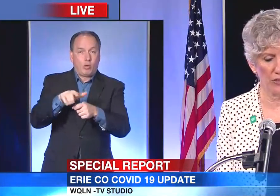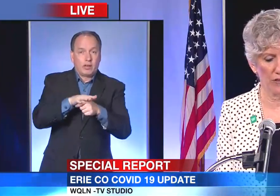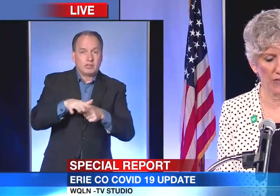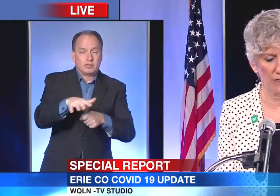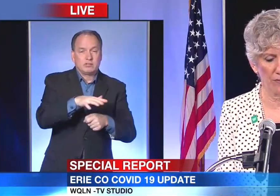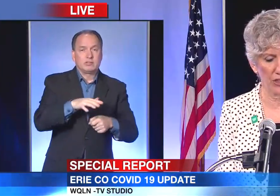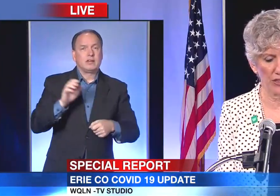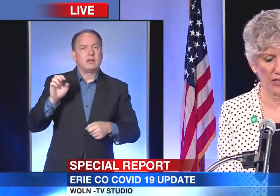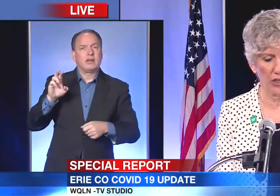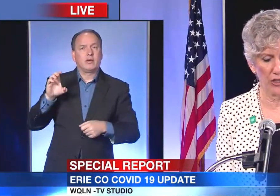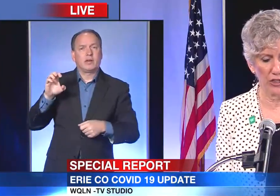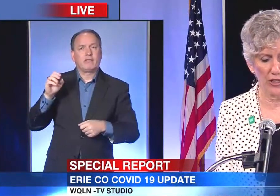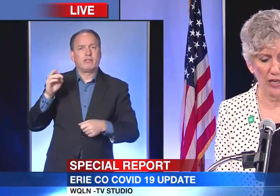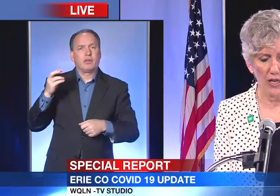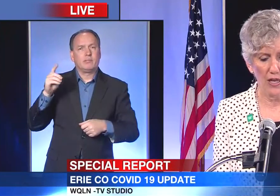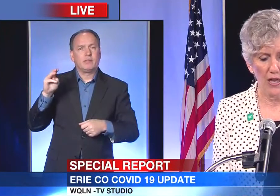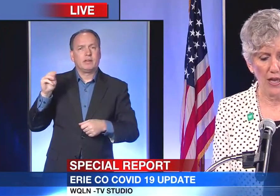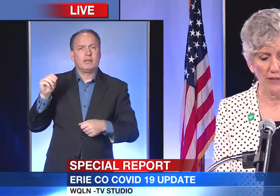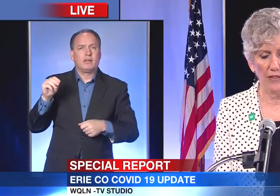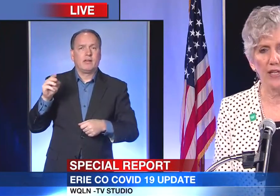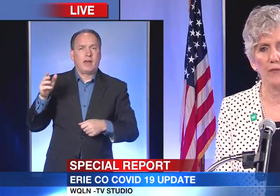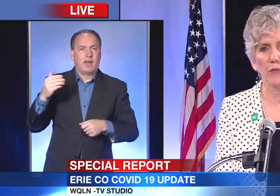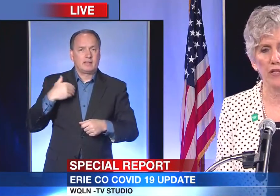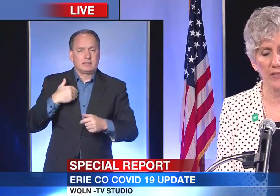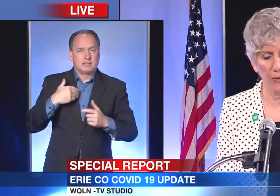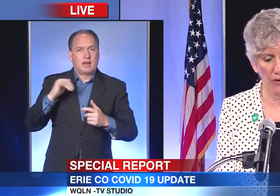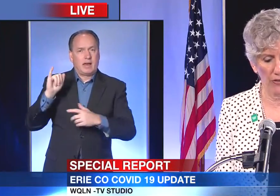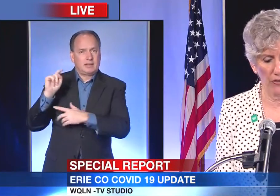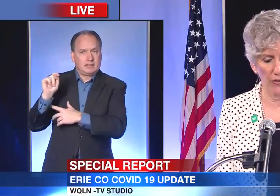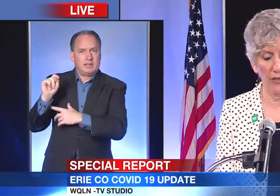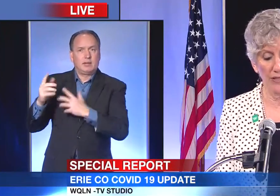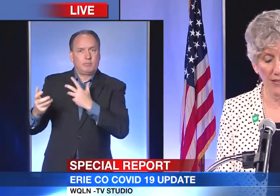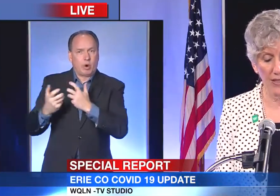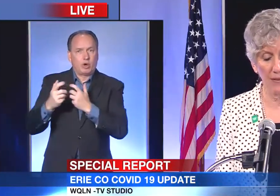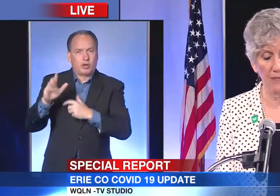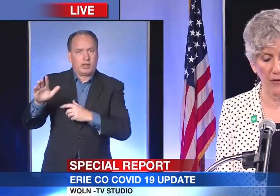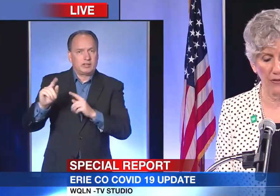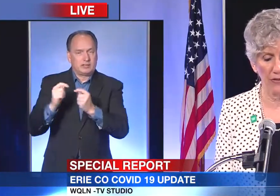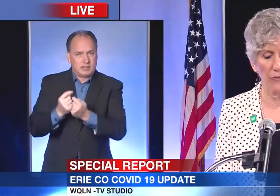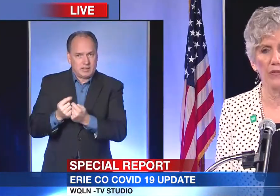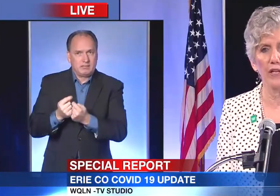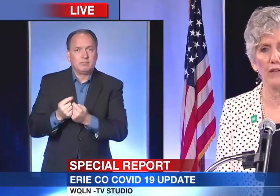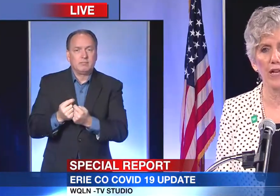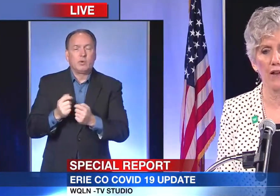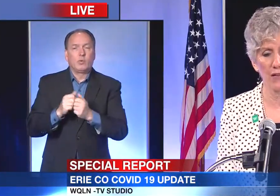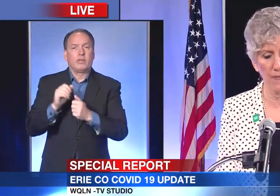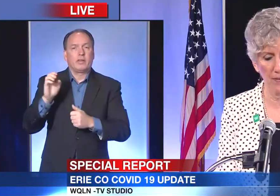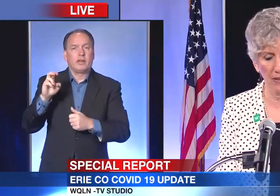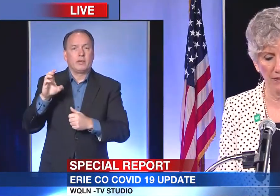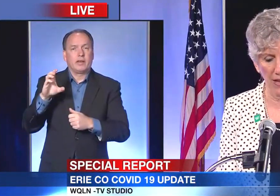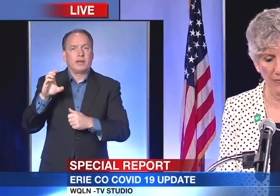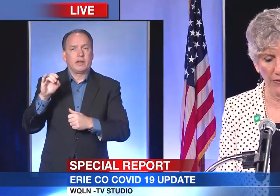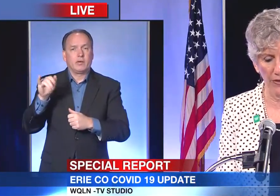COUNTY PUBLIC LIBRARY LOCATIONS. ERIC FRIEDMAN, ERIE COUNTY'S DIRECTOR OF INFORMATION TECHNOLOGY, HAS TEAMED WITH HIS